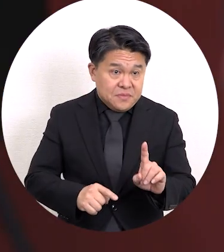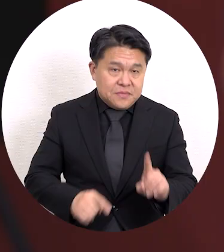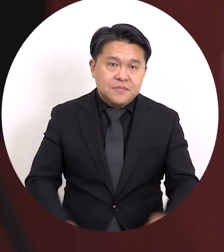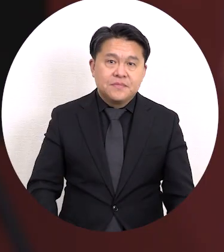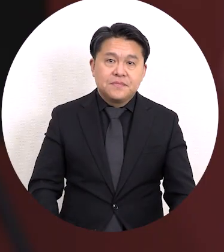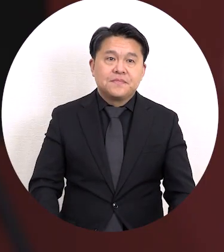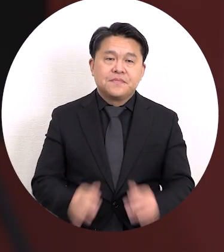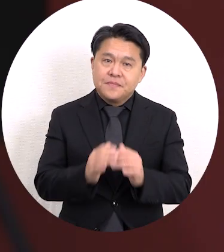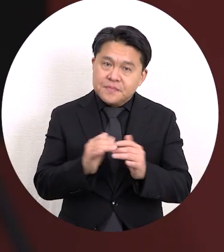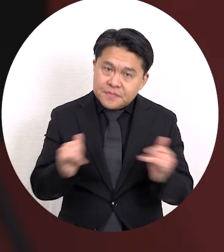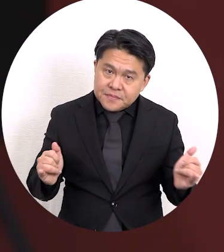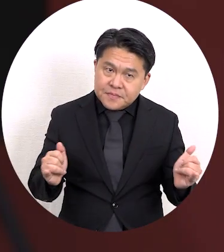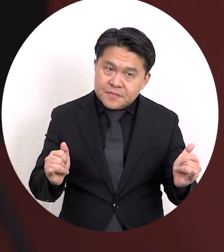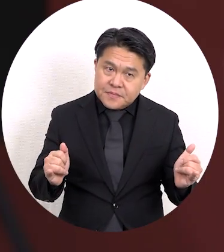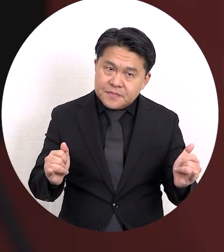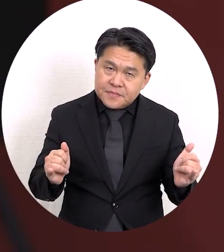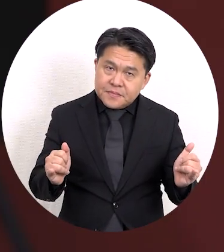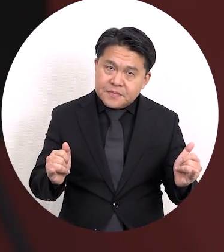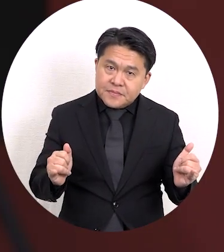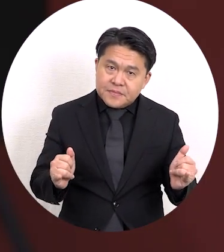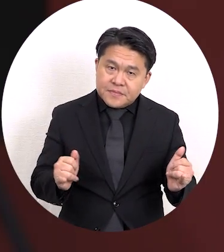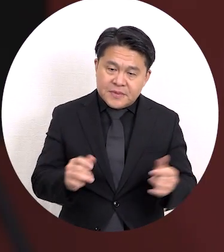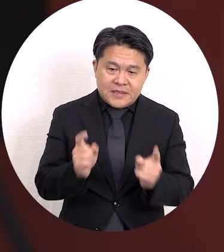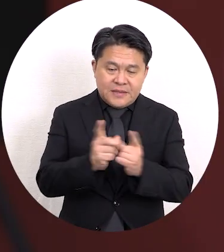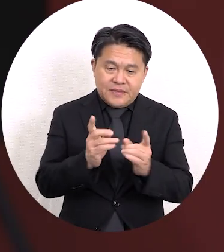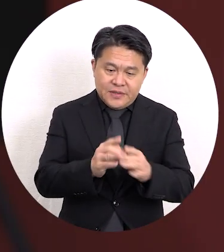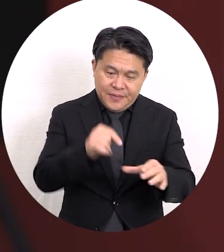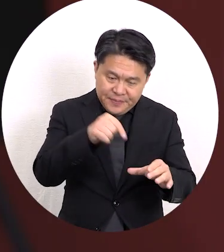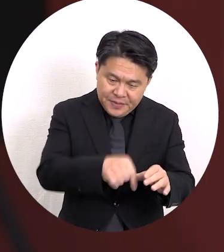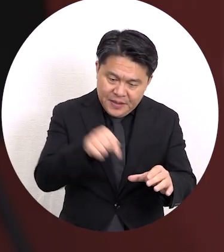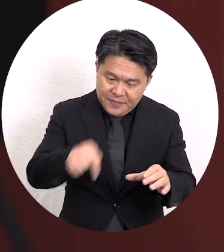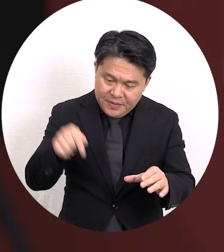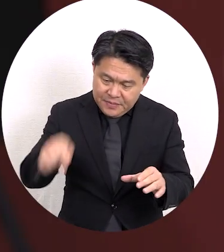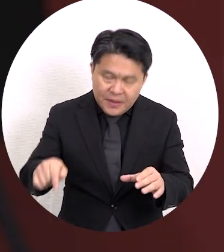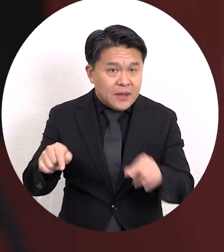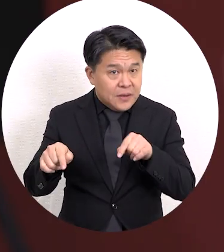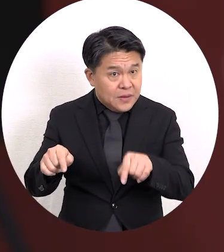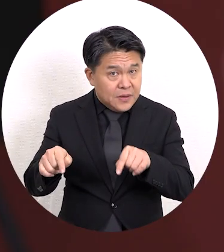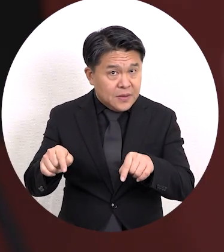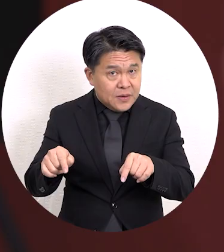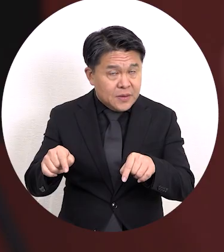whether or not humans directly made the holes